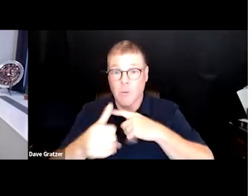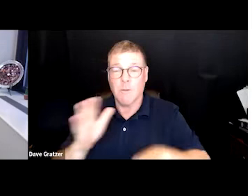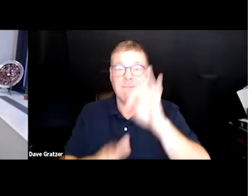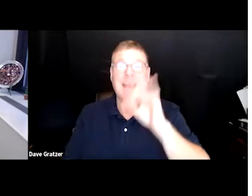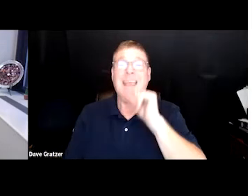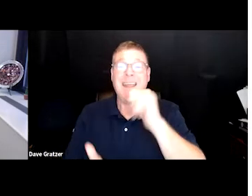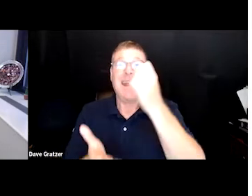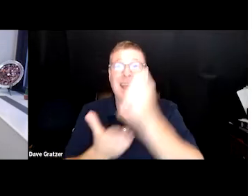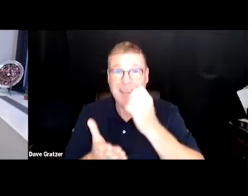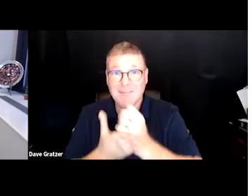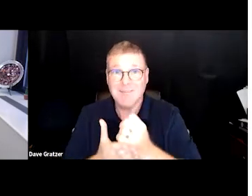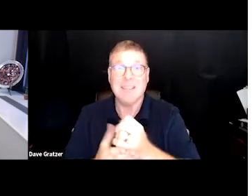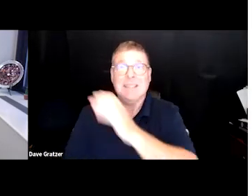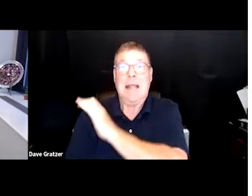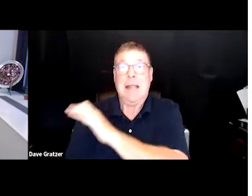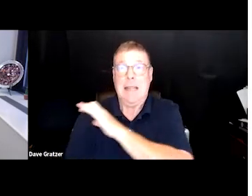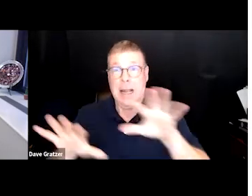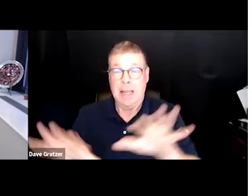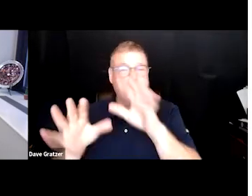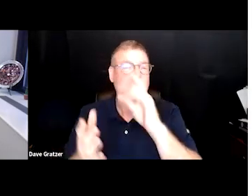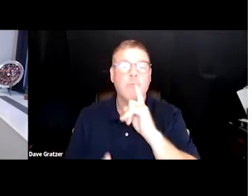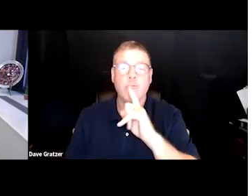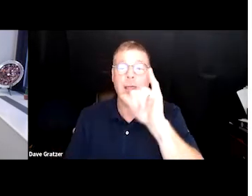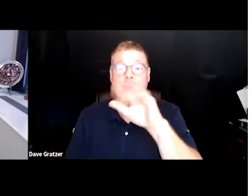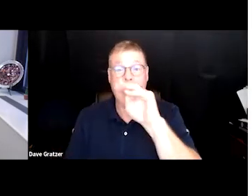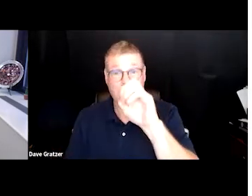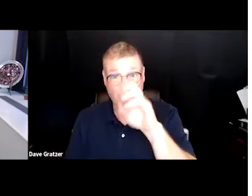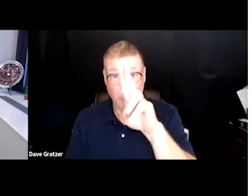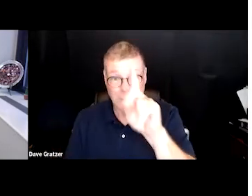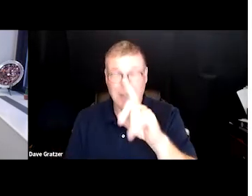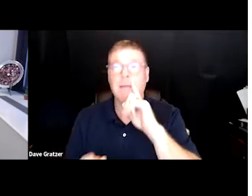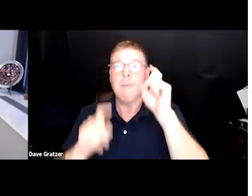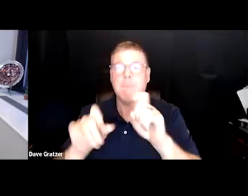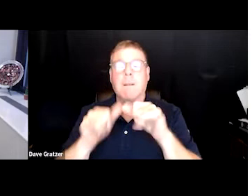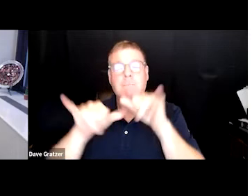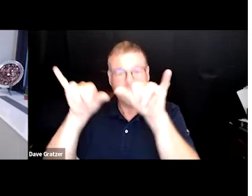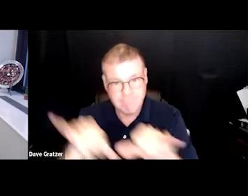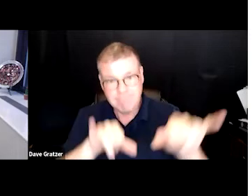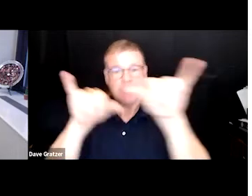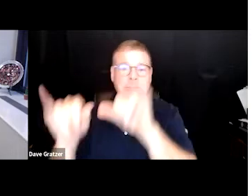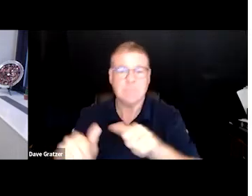based clinical practices really suggested the need for jails to follow standardized and regularly updated guidelines